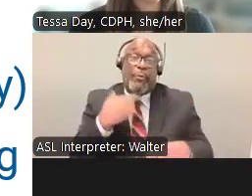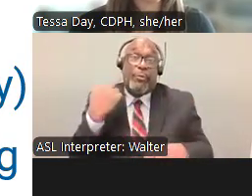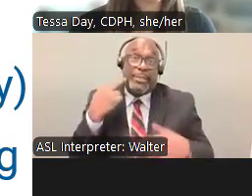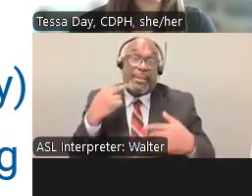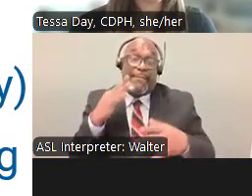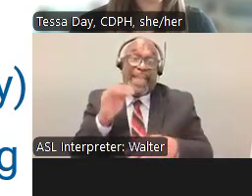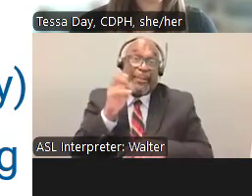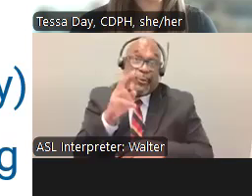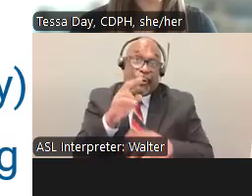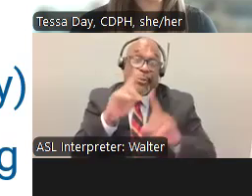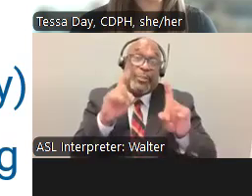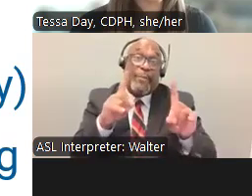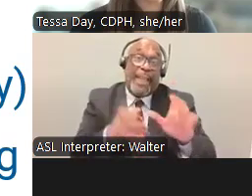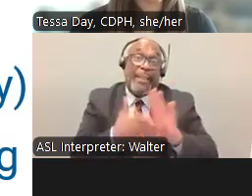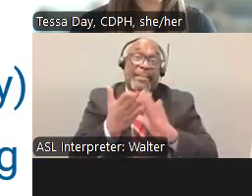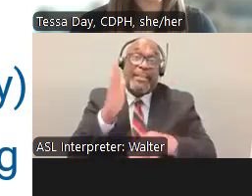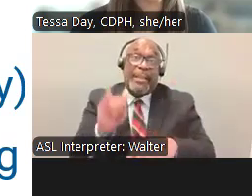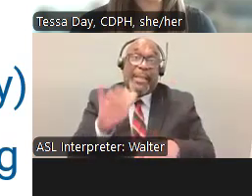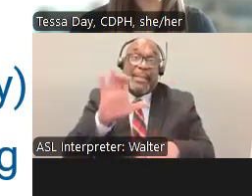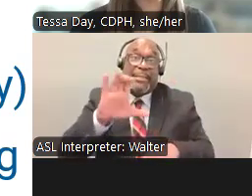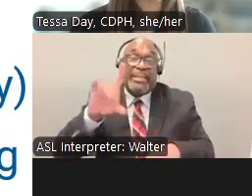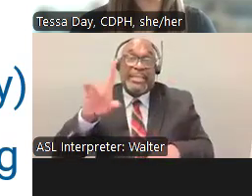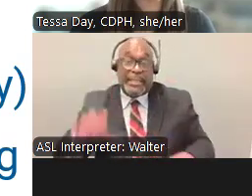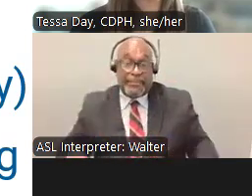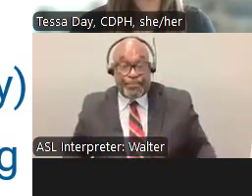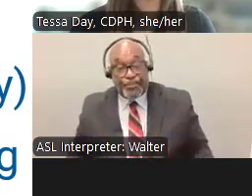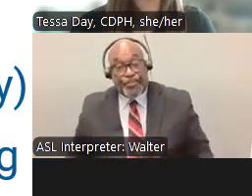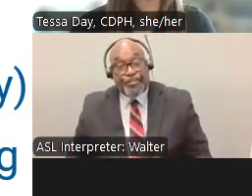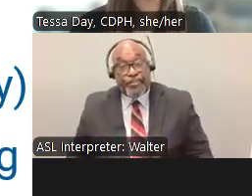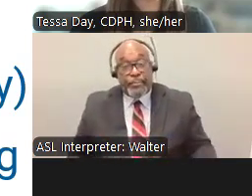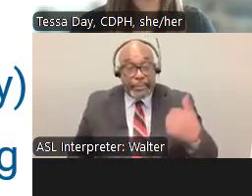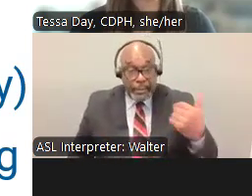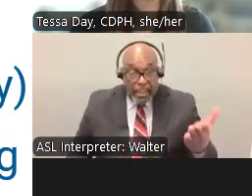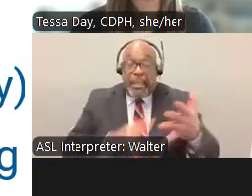13:21:39 which is conducted by the CDC. 13:21:41 These questions are considered